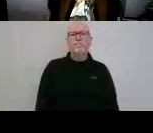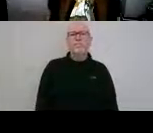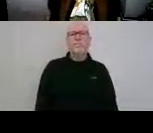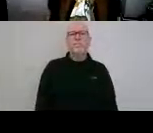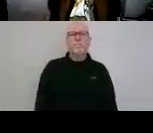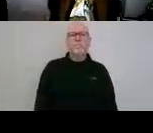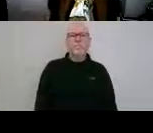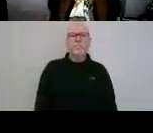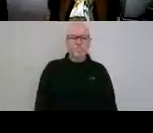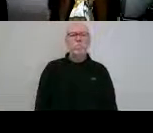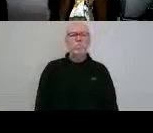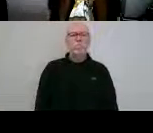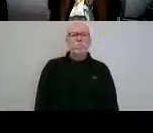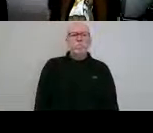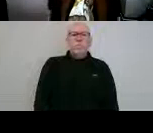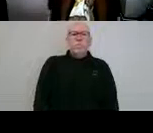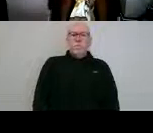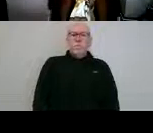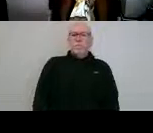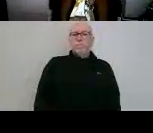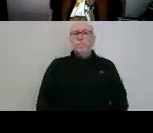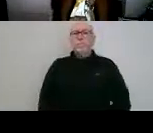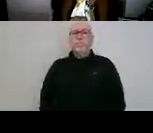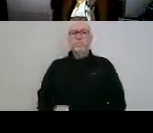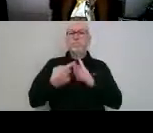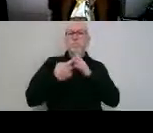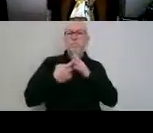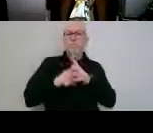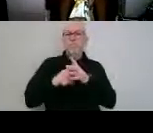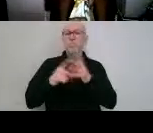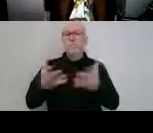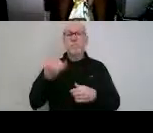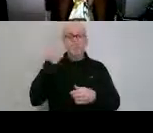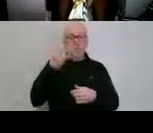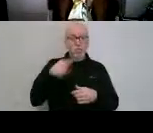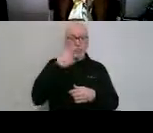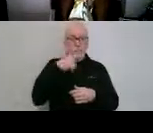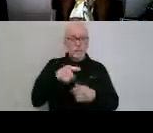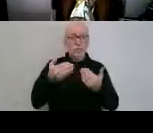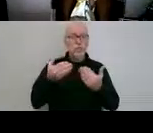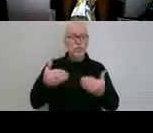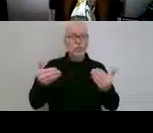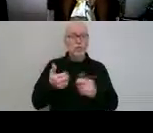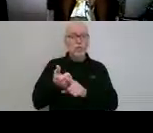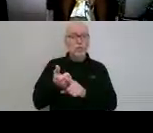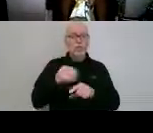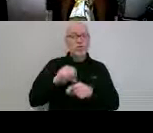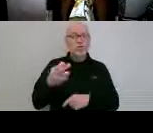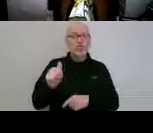So to get us started, if you all wouldn't mind go ahead and introduce yourselves in the chat.